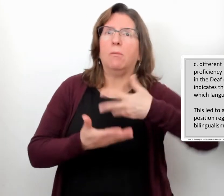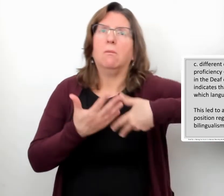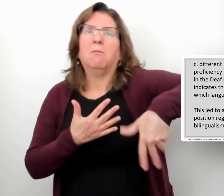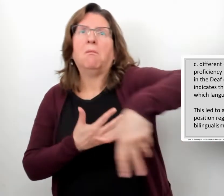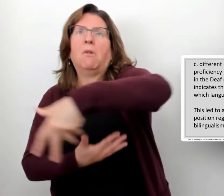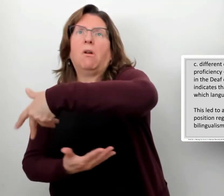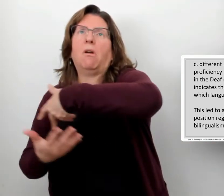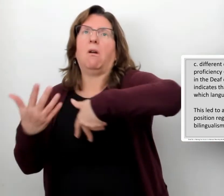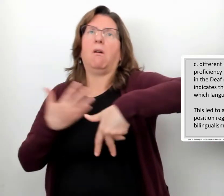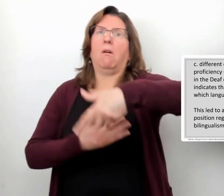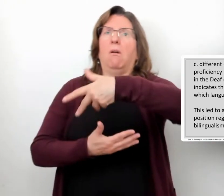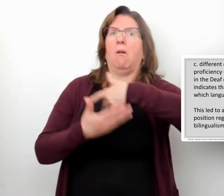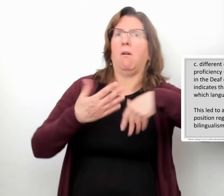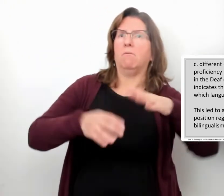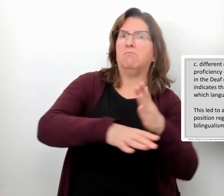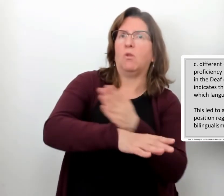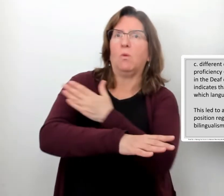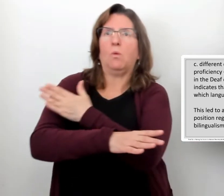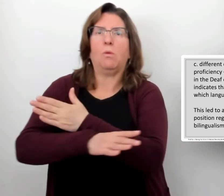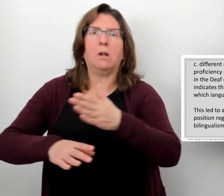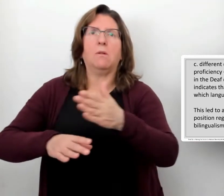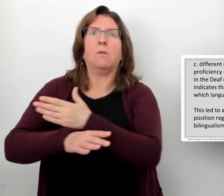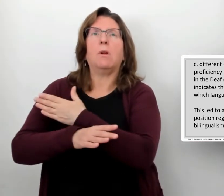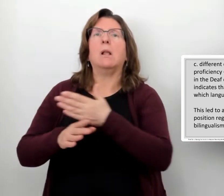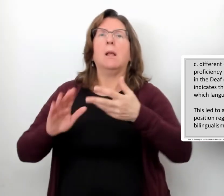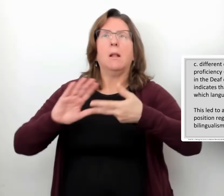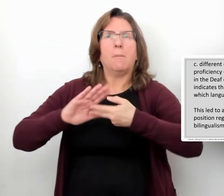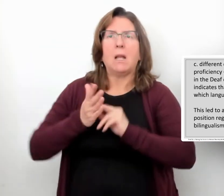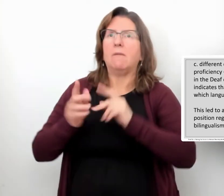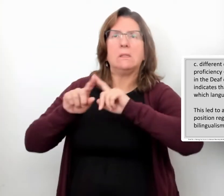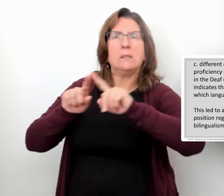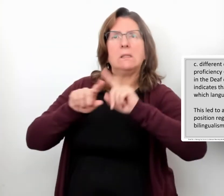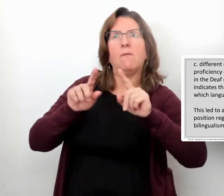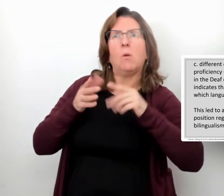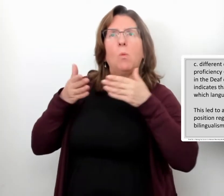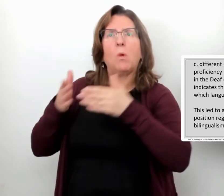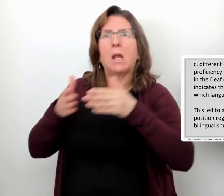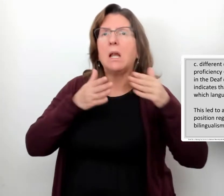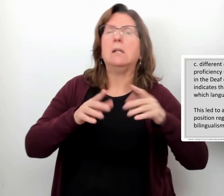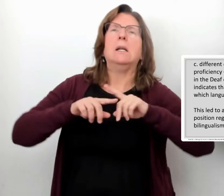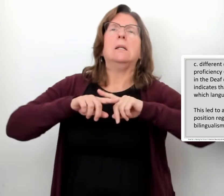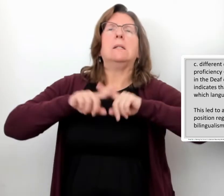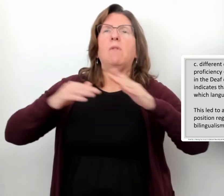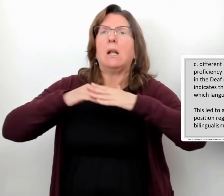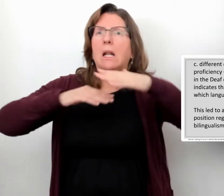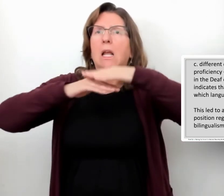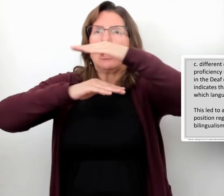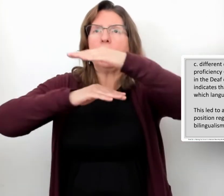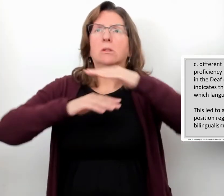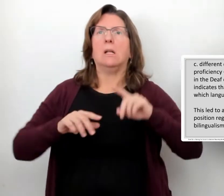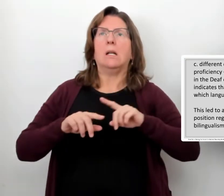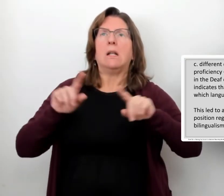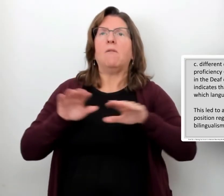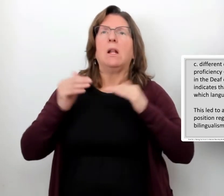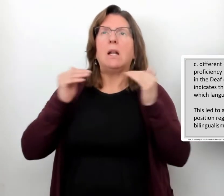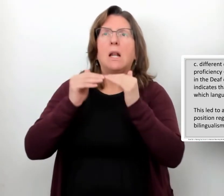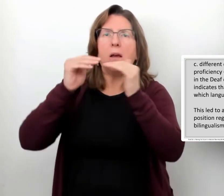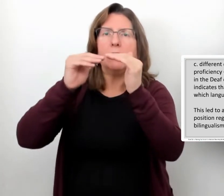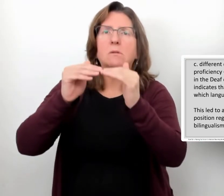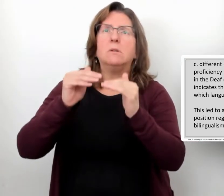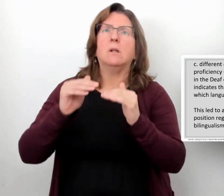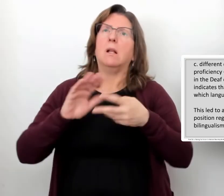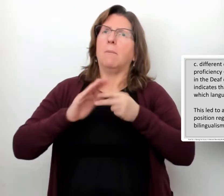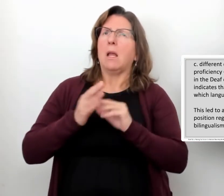Back to the 'verb 'metaphor - - language is always in motion being enacted in a range of situations.